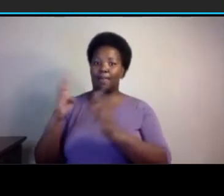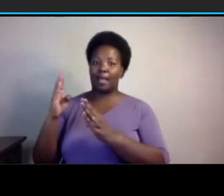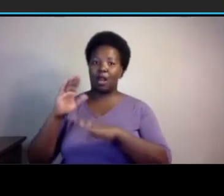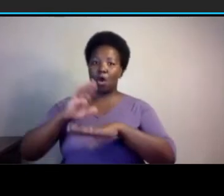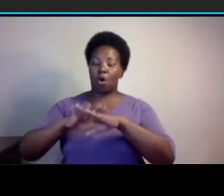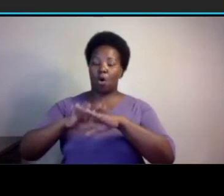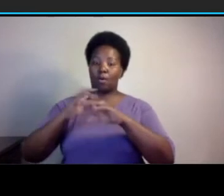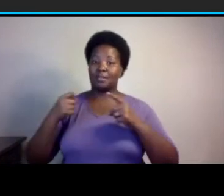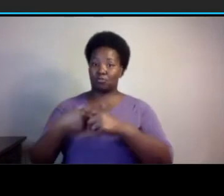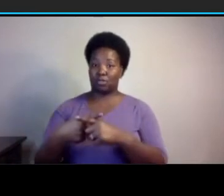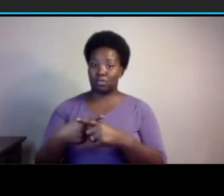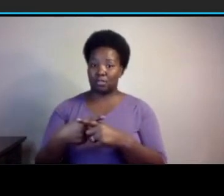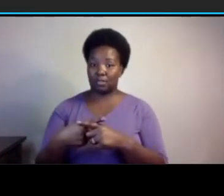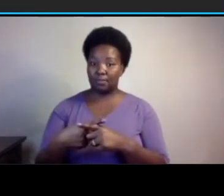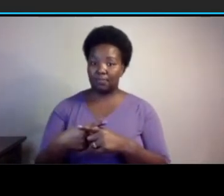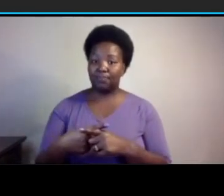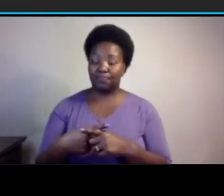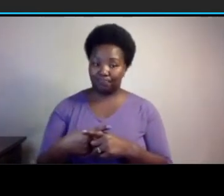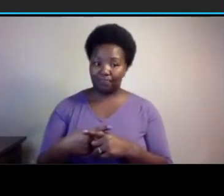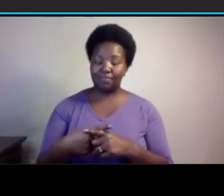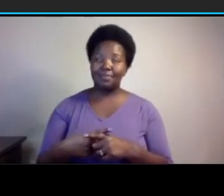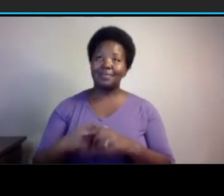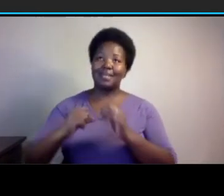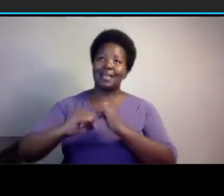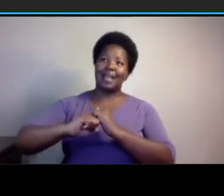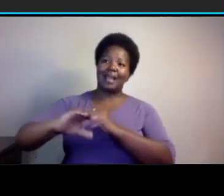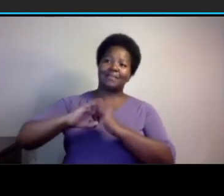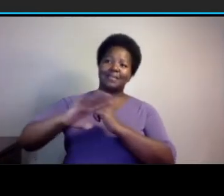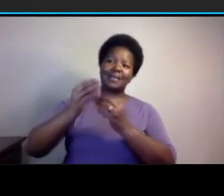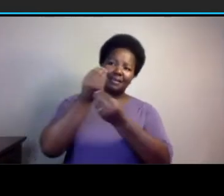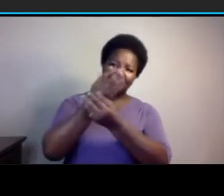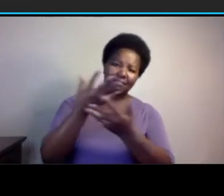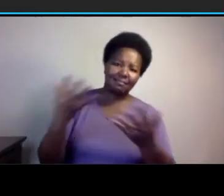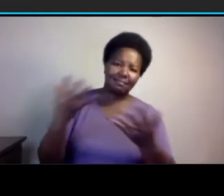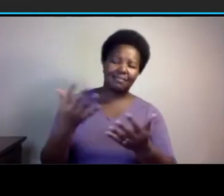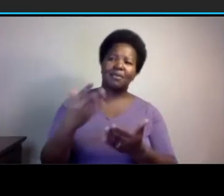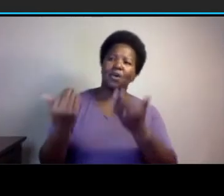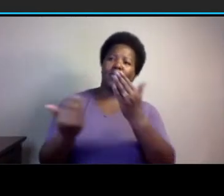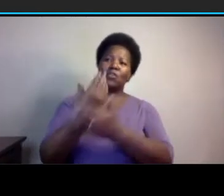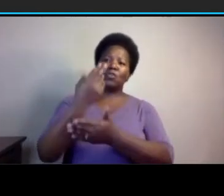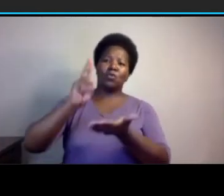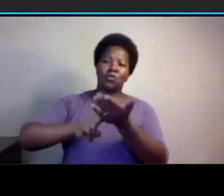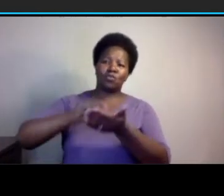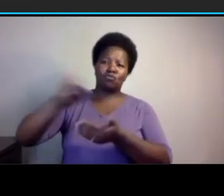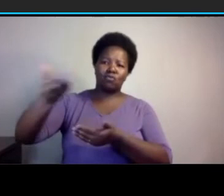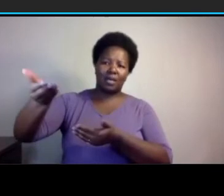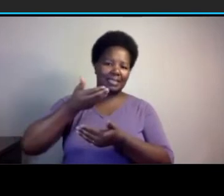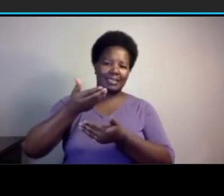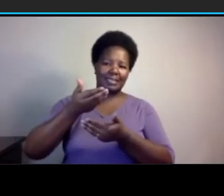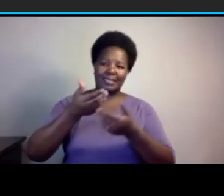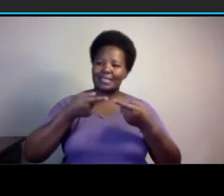time uh advertising and getting a contractor or demolition is the same as awarding the contract